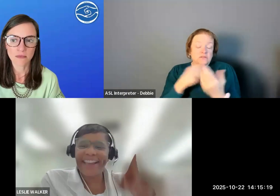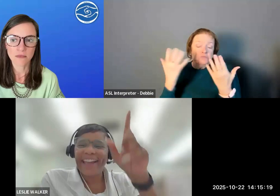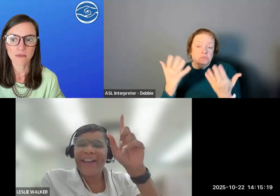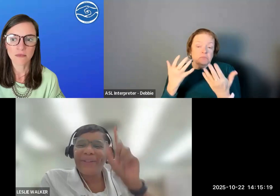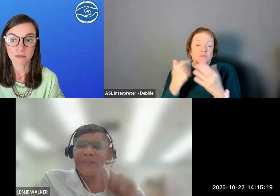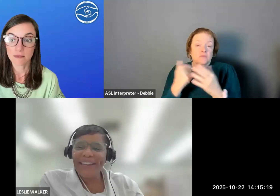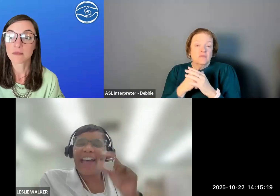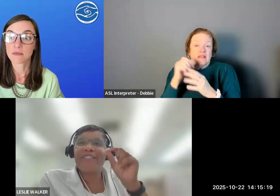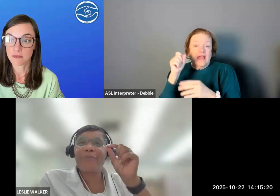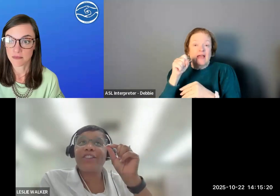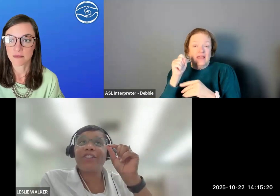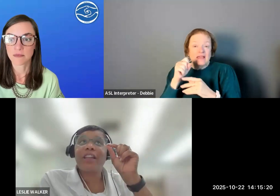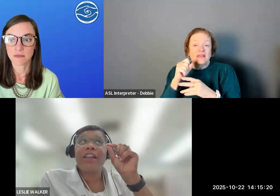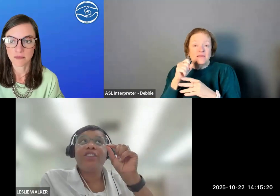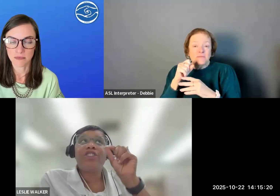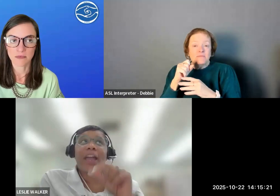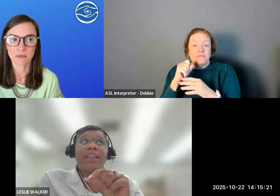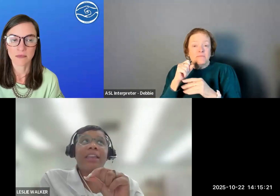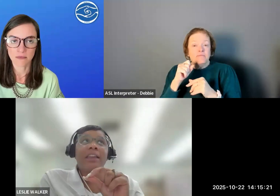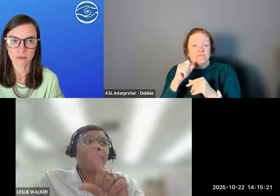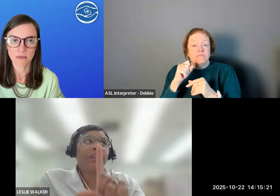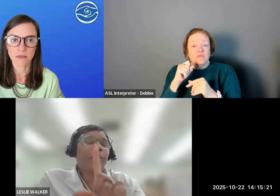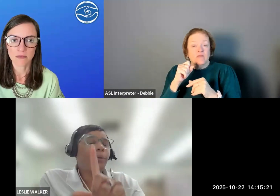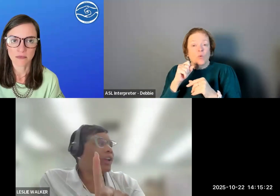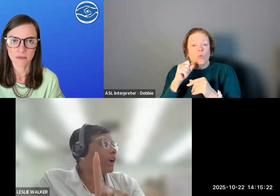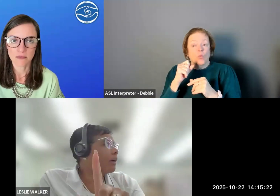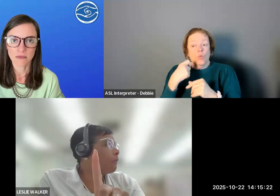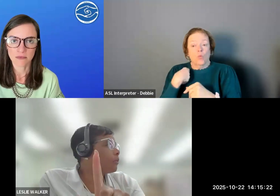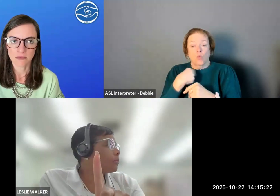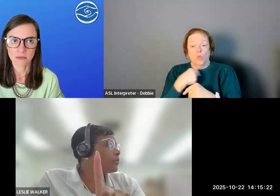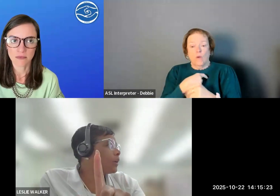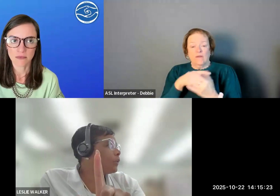okay, we have been checking let me double check.